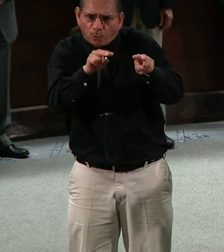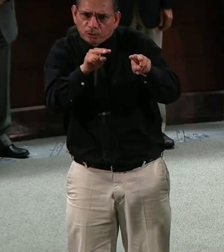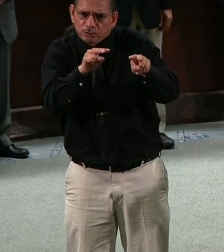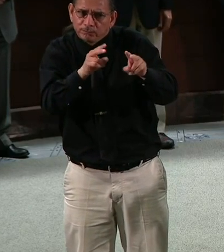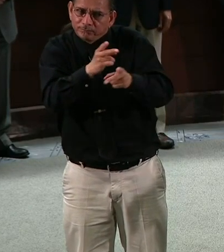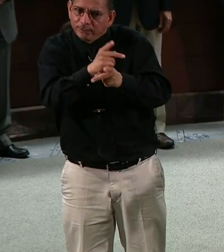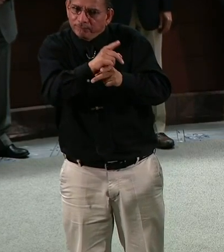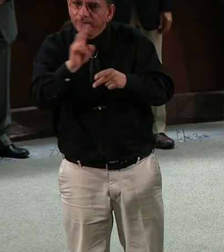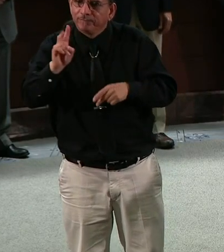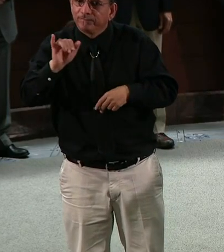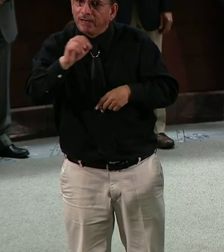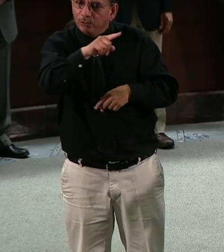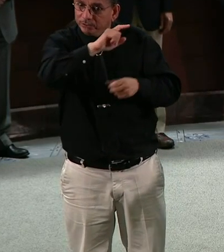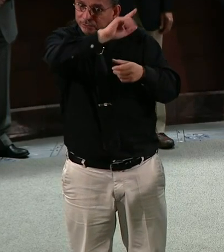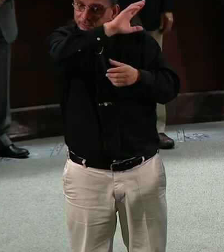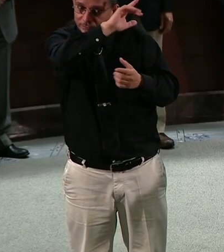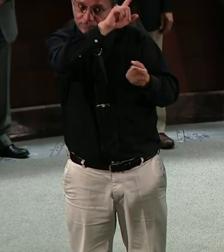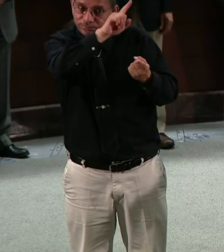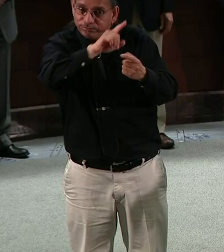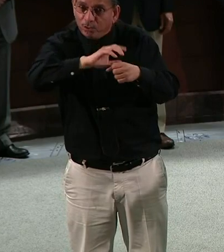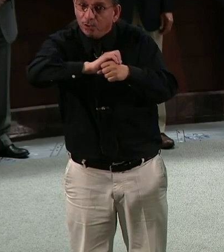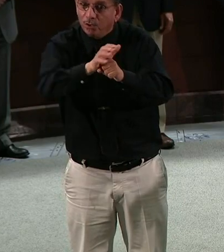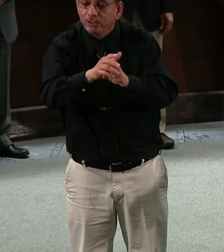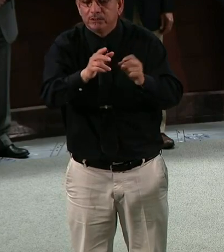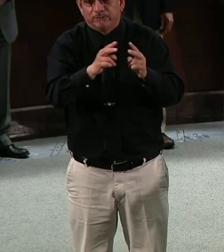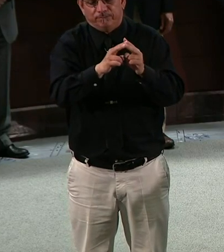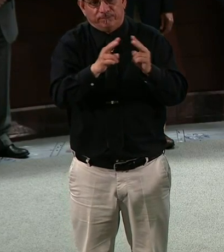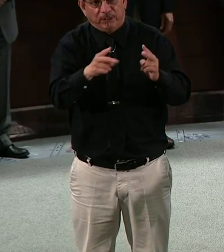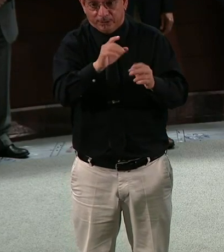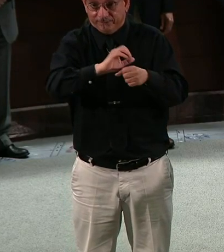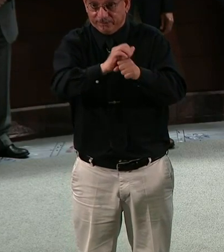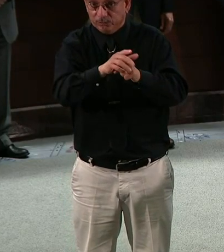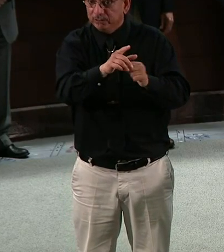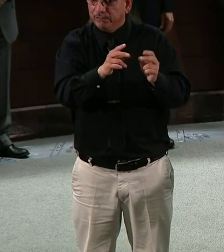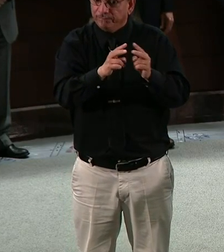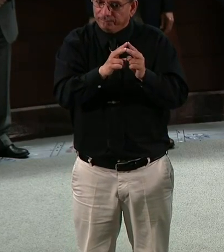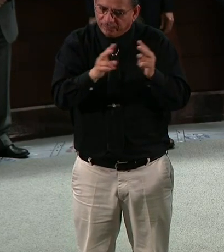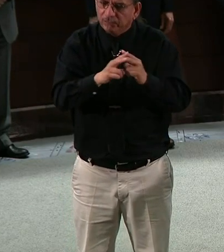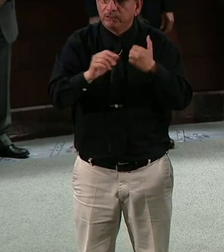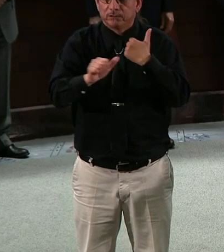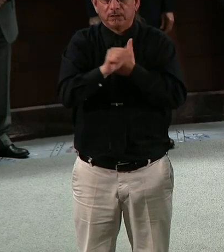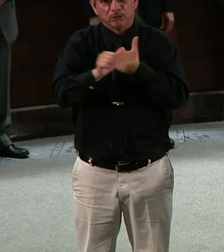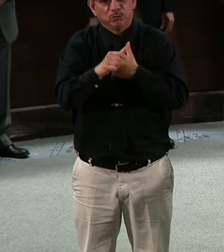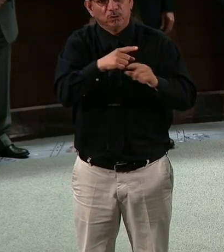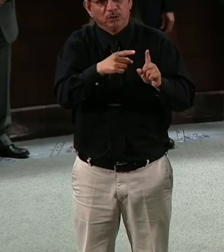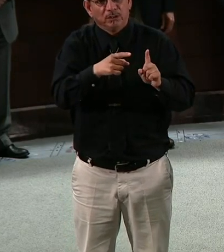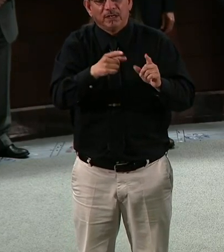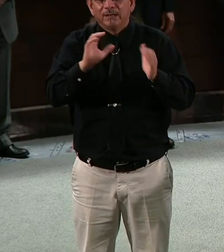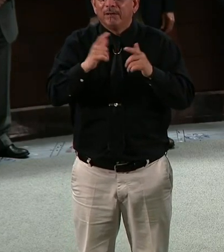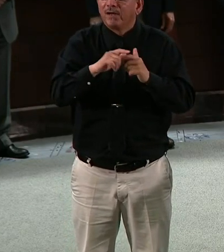HIGHLY OF THE- HIS DEBUT DOES.